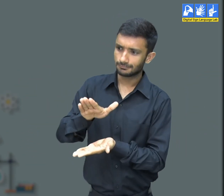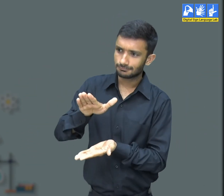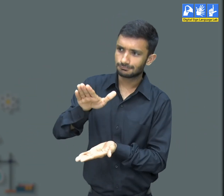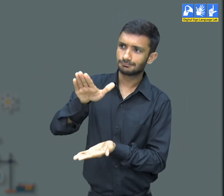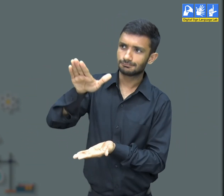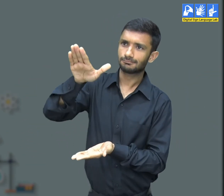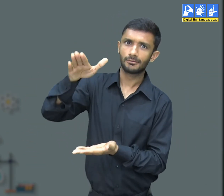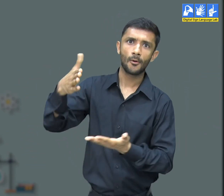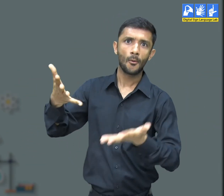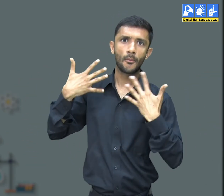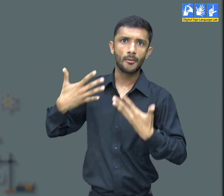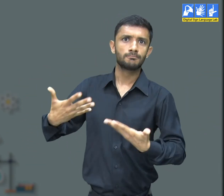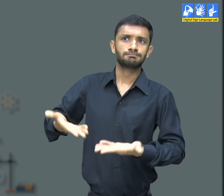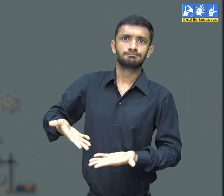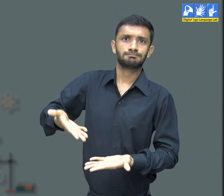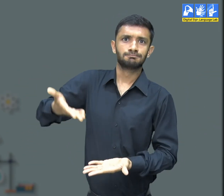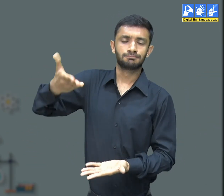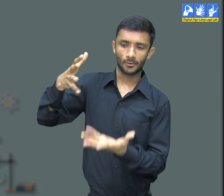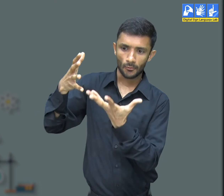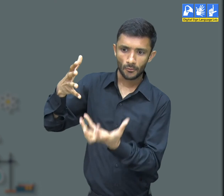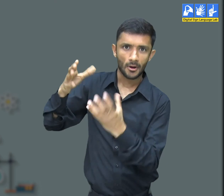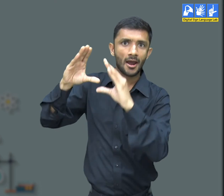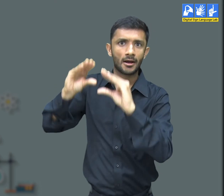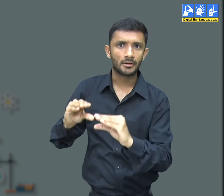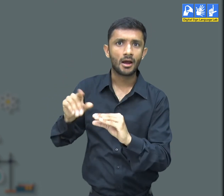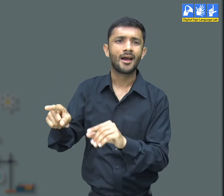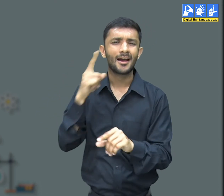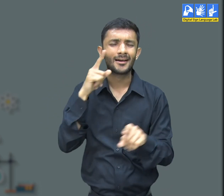The fundamentals of a bird's flight like how a bird flaps its wings